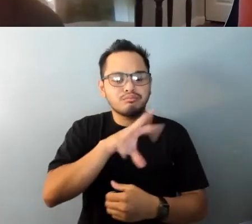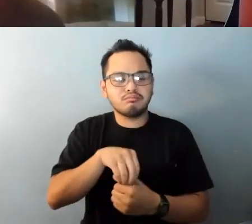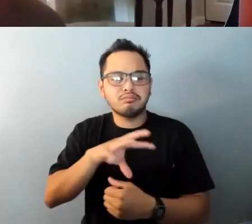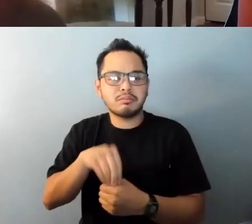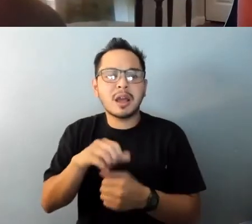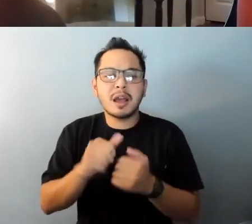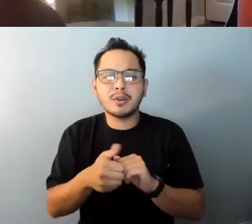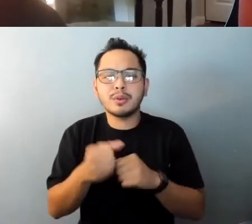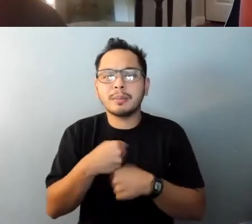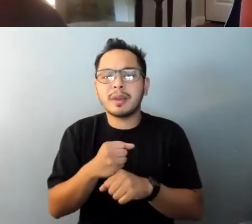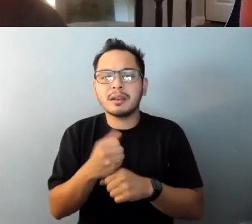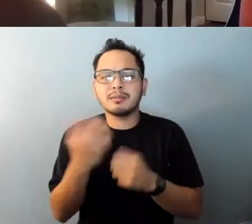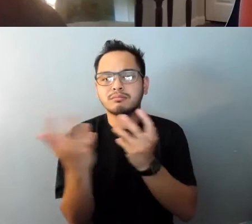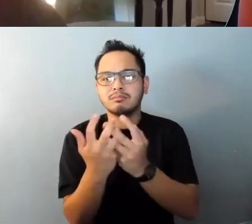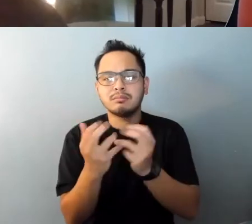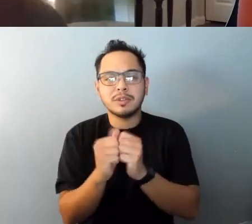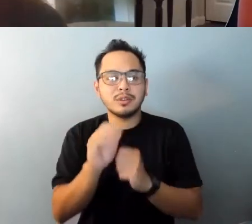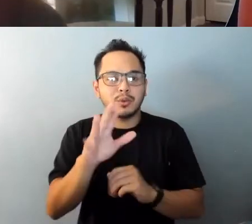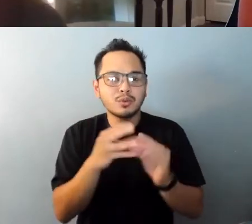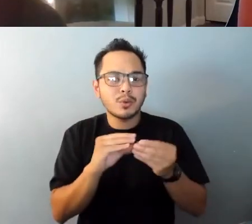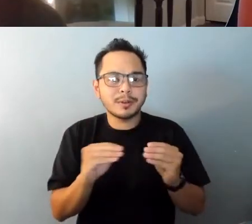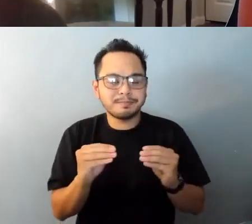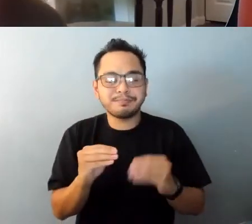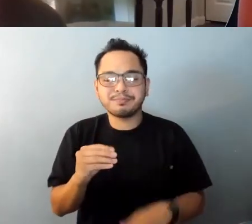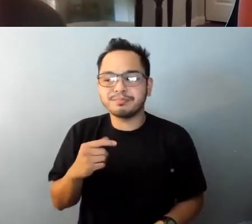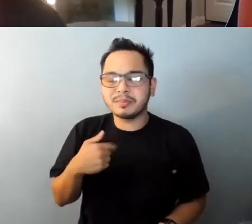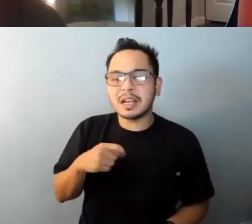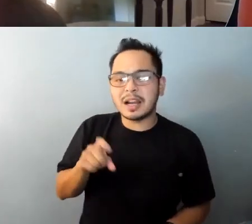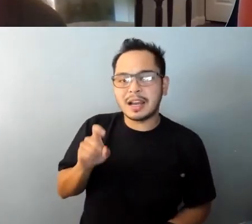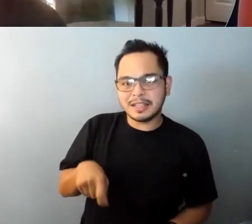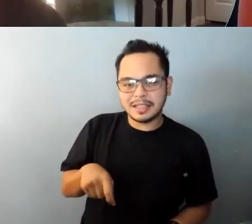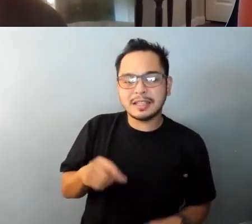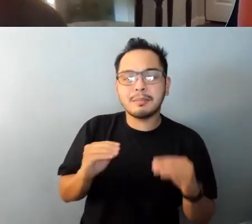the story so well? I needed more than anything for it to fit